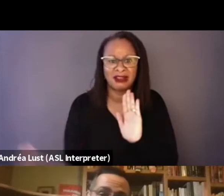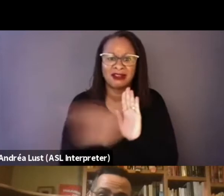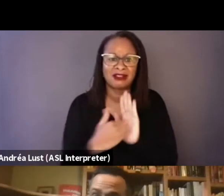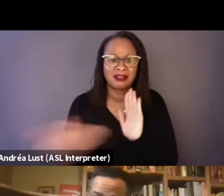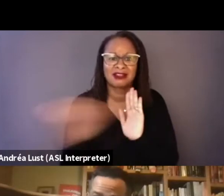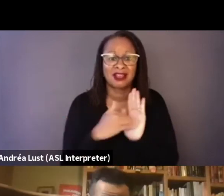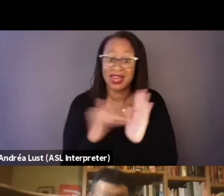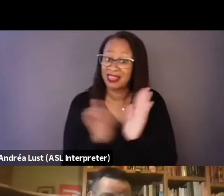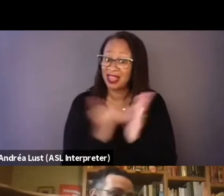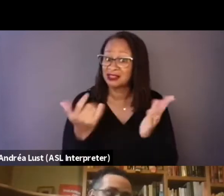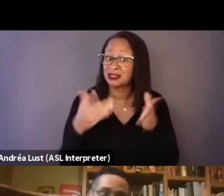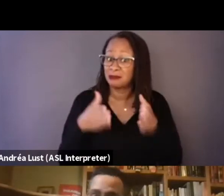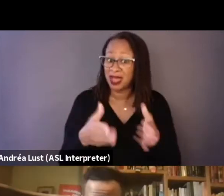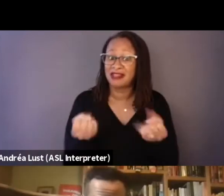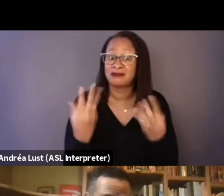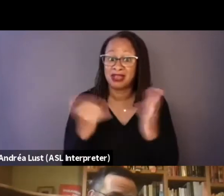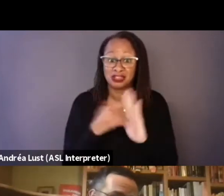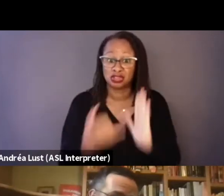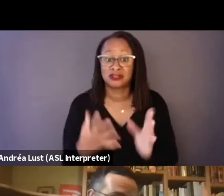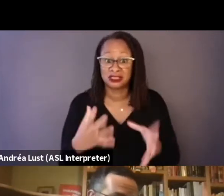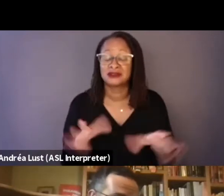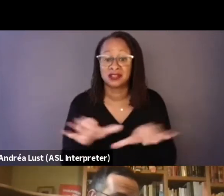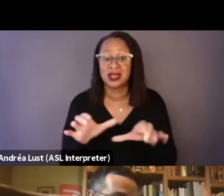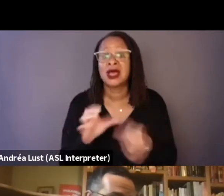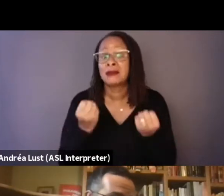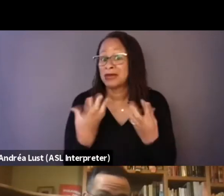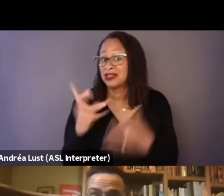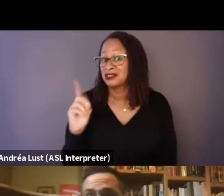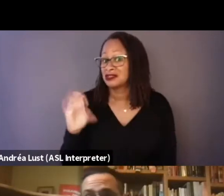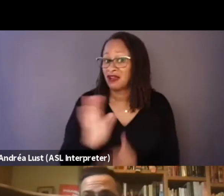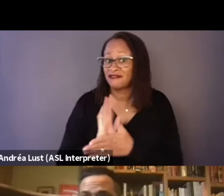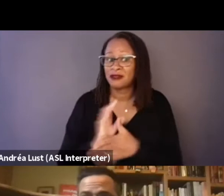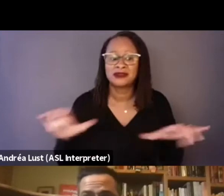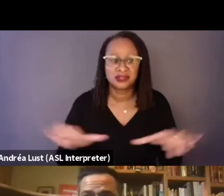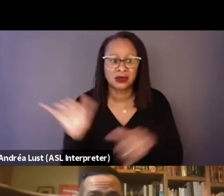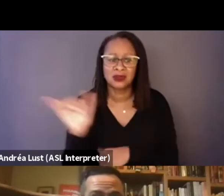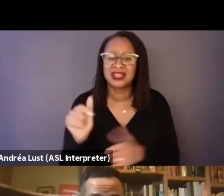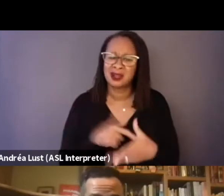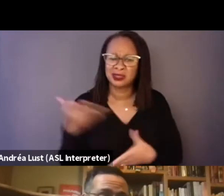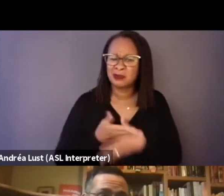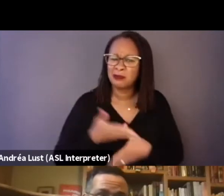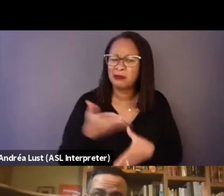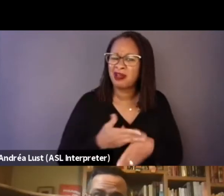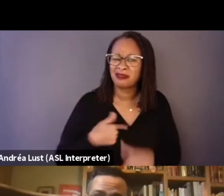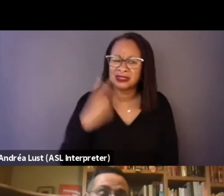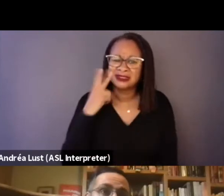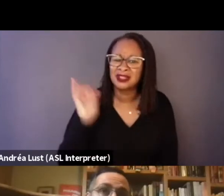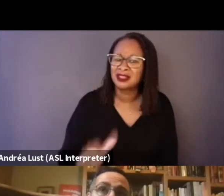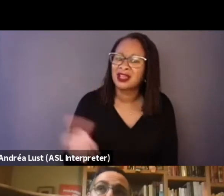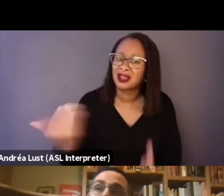a lot of journalists have taken and a lot of documentary filmmakers have taken. And I was disturbed by it, I was frankly, just really disturbed by it.